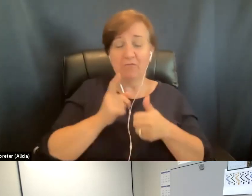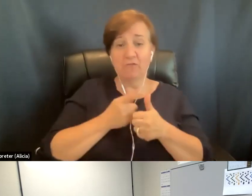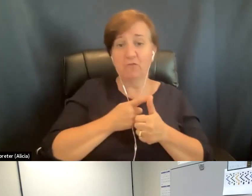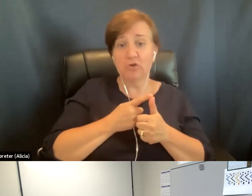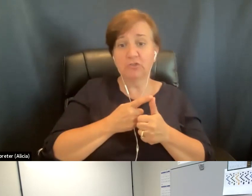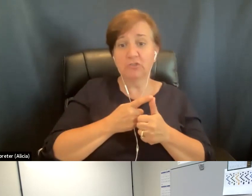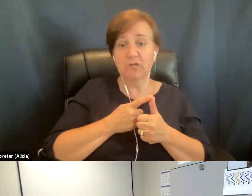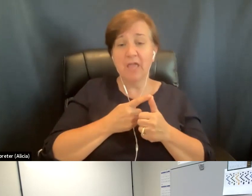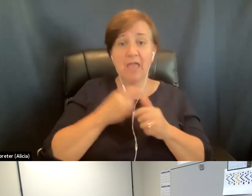Dr. Elsa Villarino: episode of missiles.